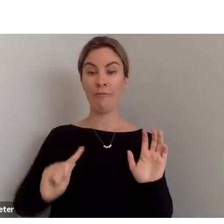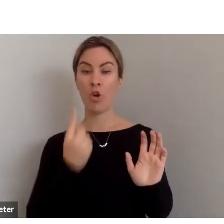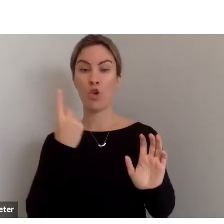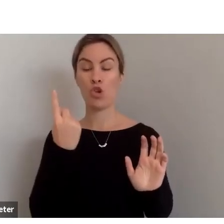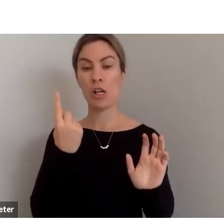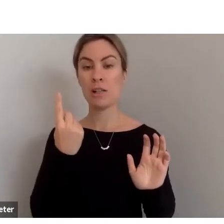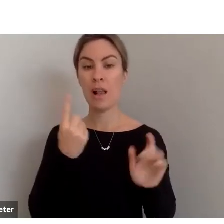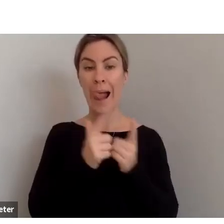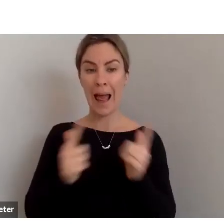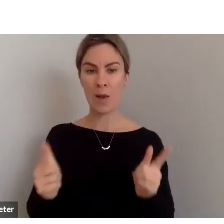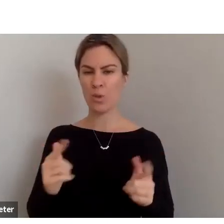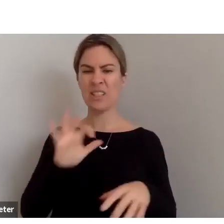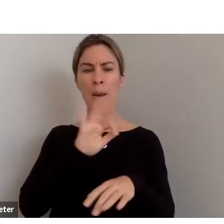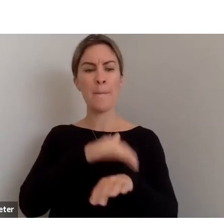people that are important, not the disability.